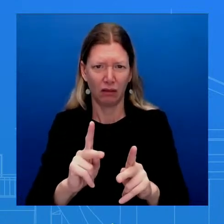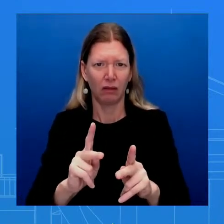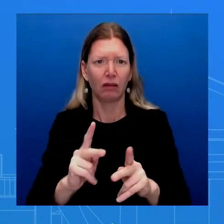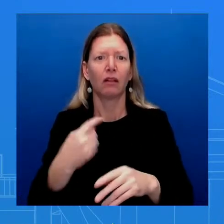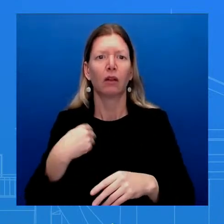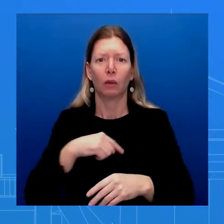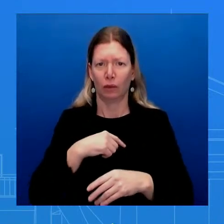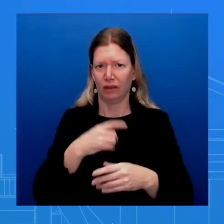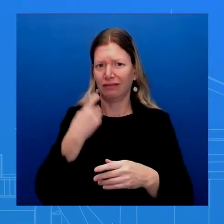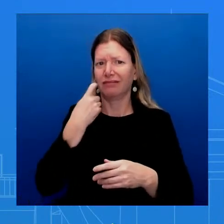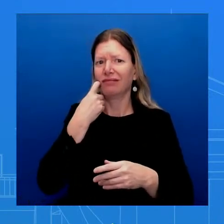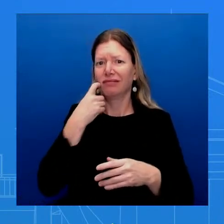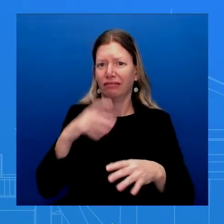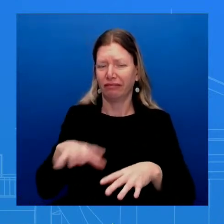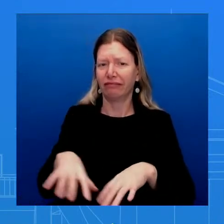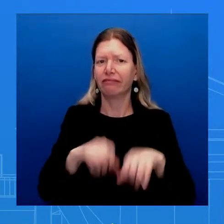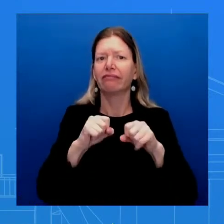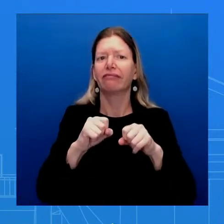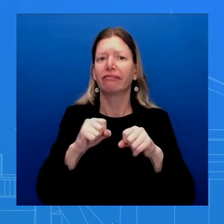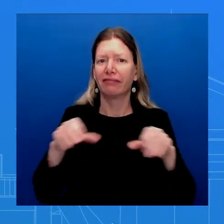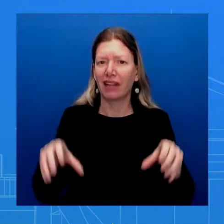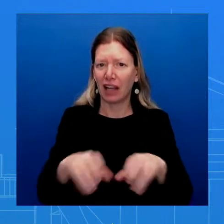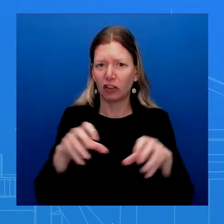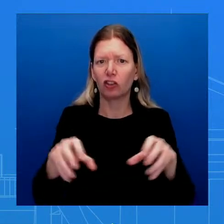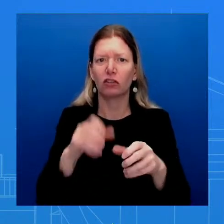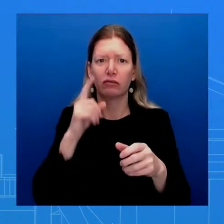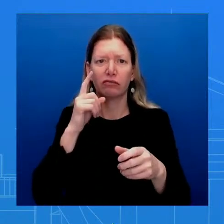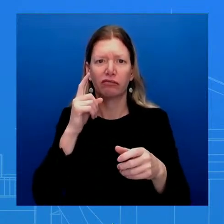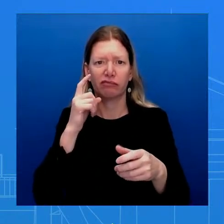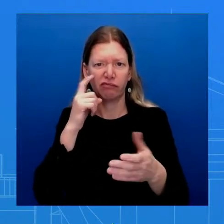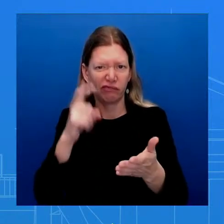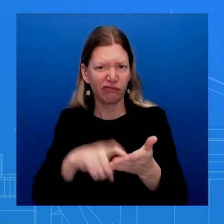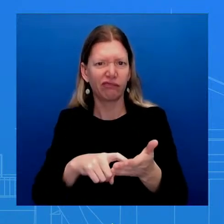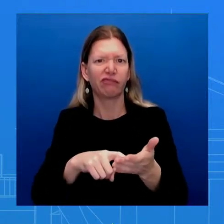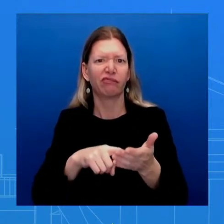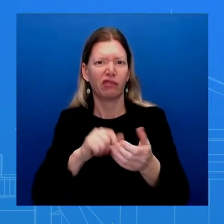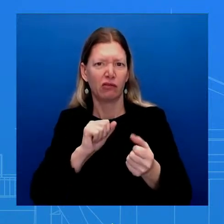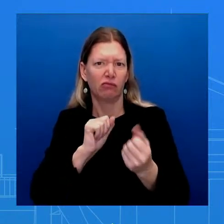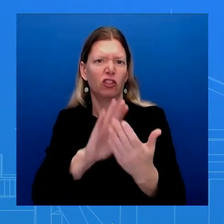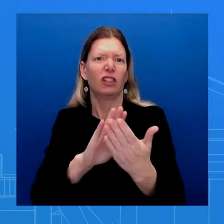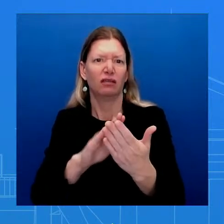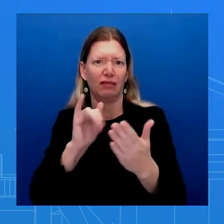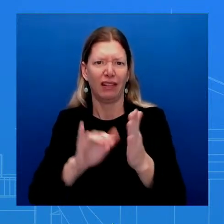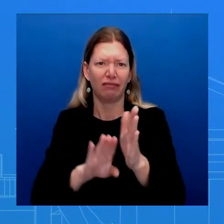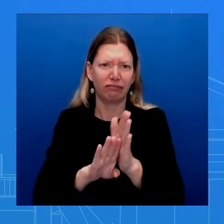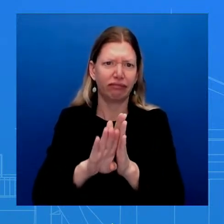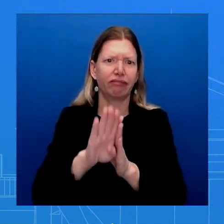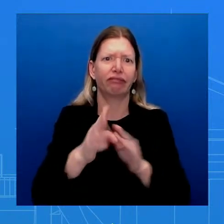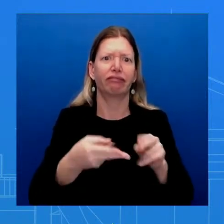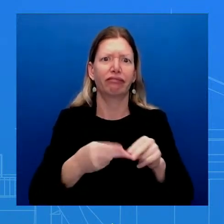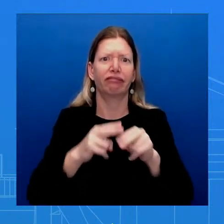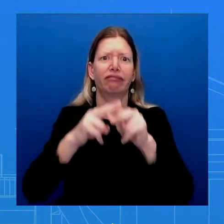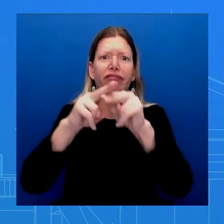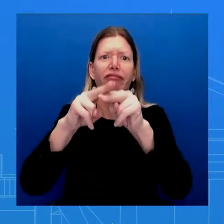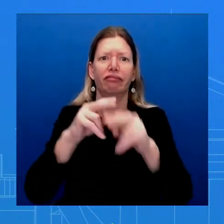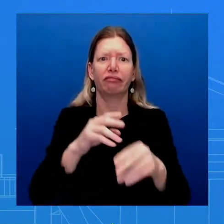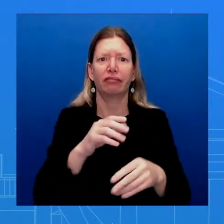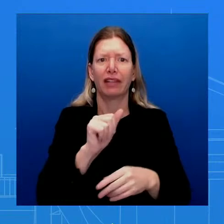rise of reported antisemitism and also Islamophobia. And we've talked about it over the past couple of weeks,